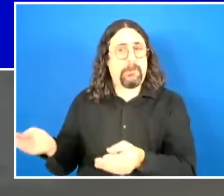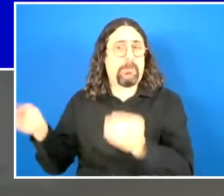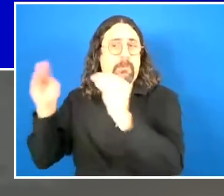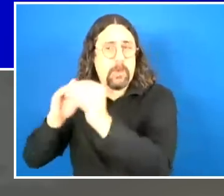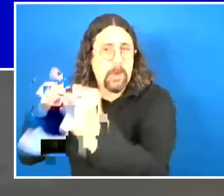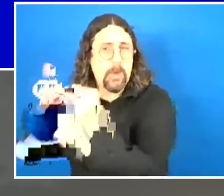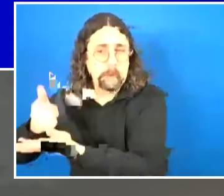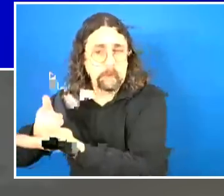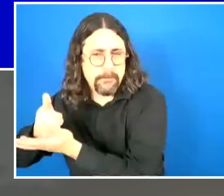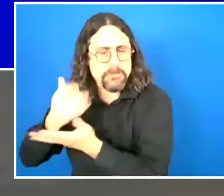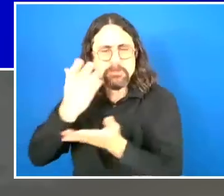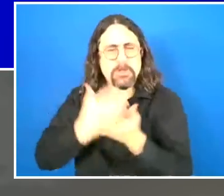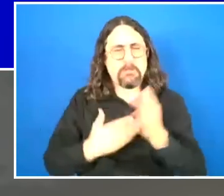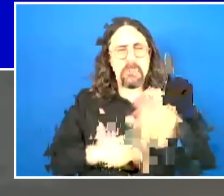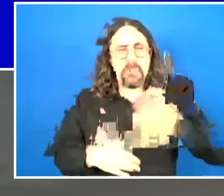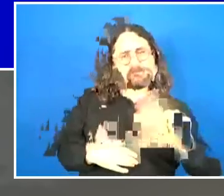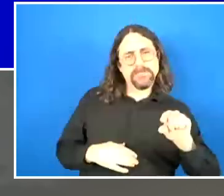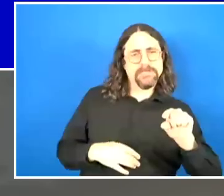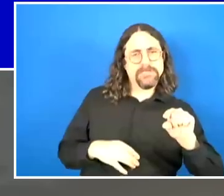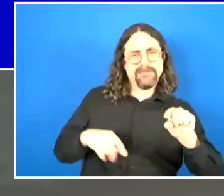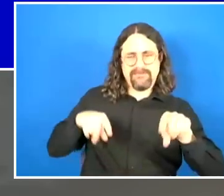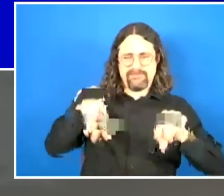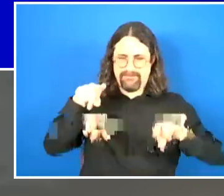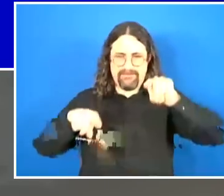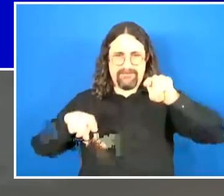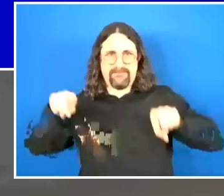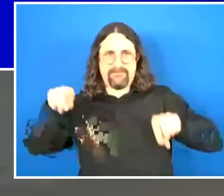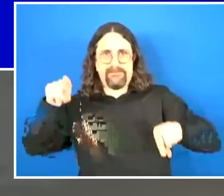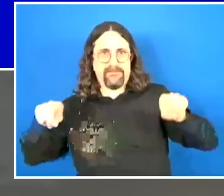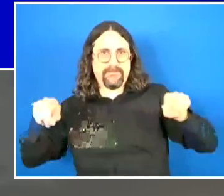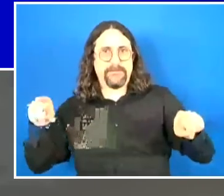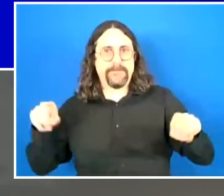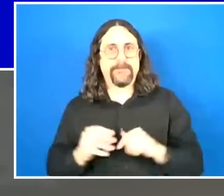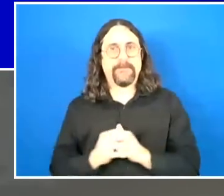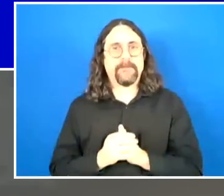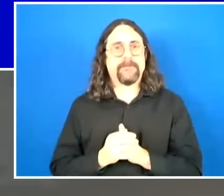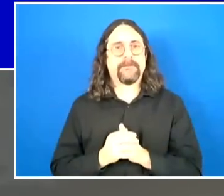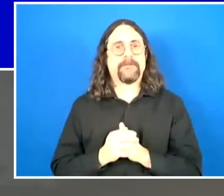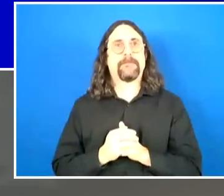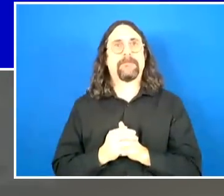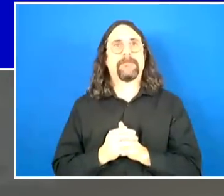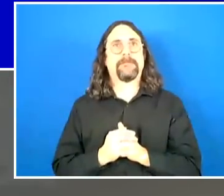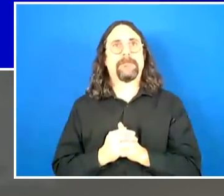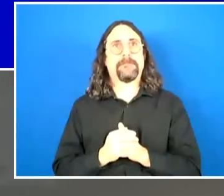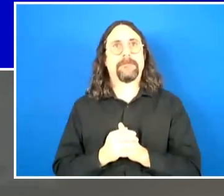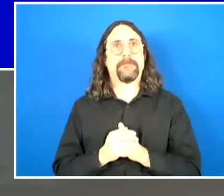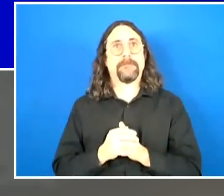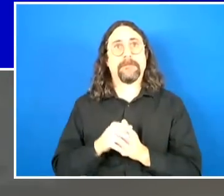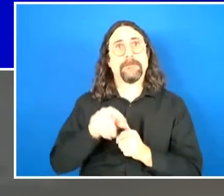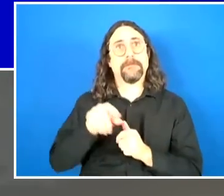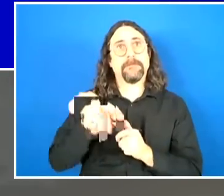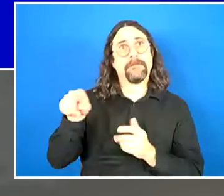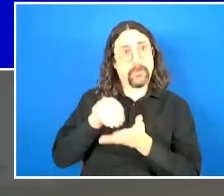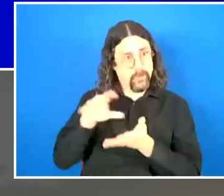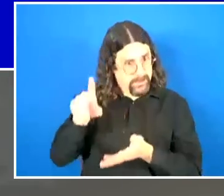BETWEEN BUT FOR SOMEWA YS WE'LL CONTINUE TO FIND WAYS TO CONTINUE EDUCATION FOR THOSE WHO NEED IT. THOS WEHON EED ETH MOST SUPPORT